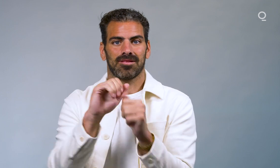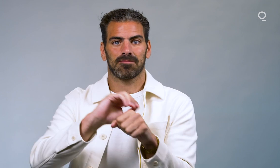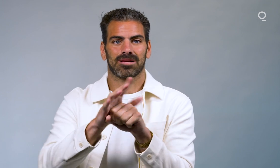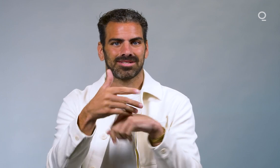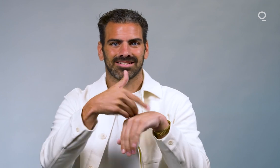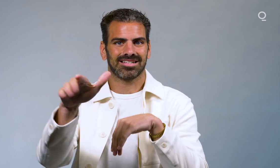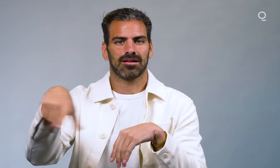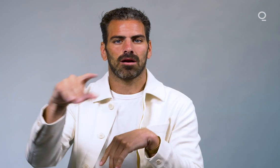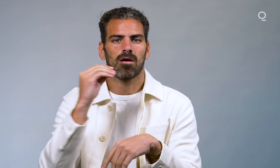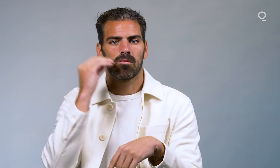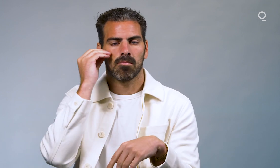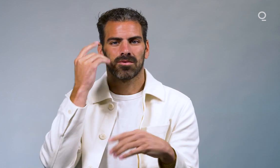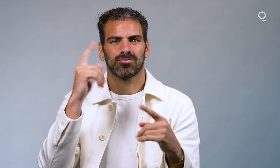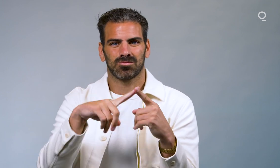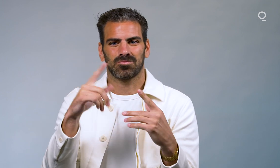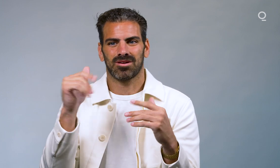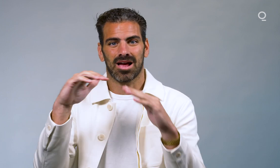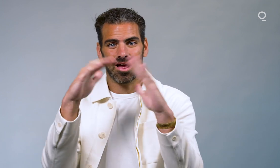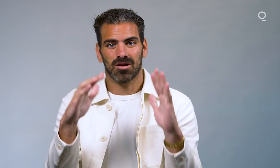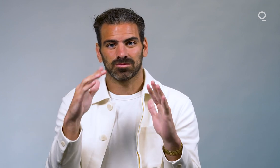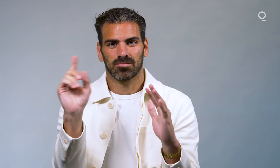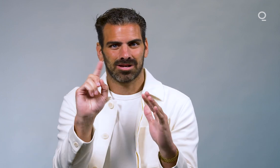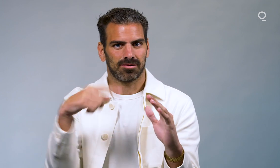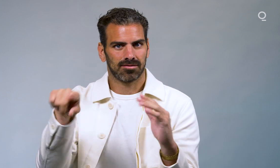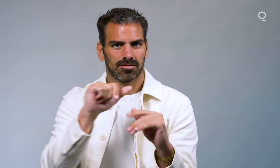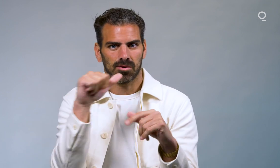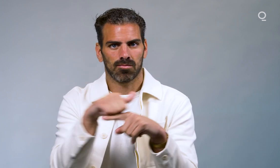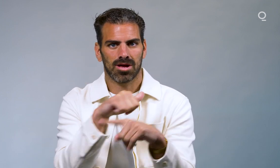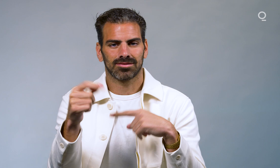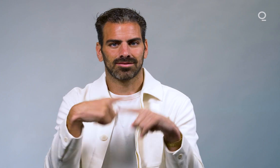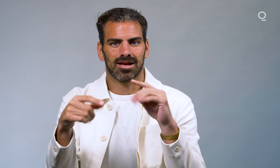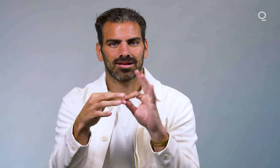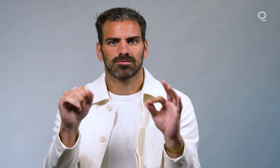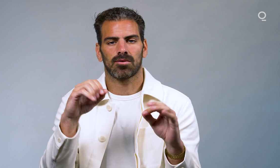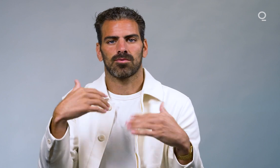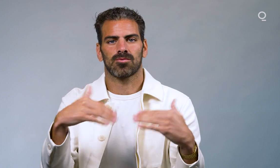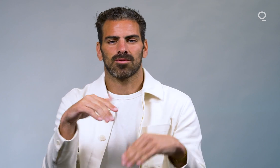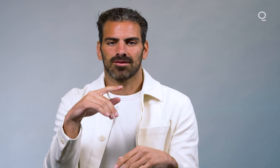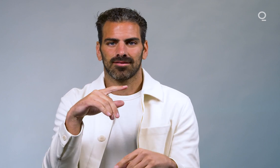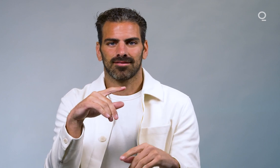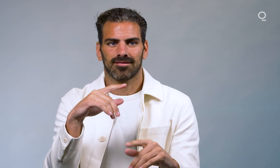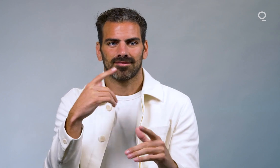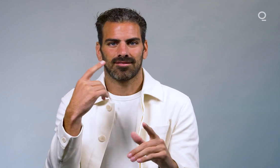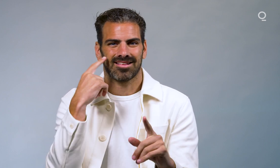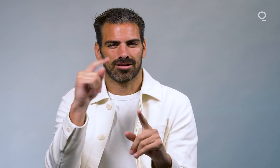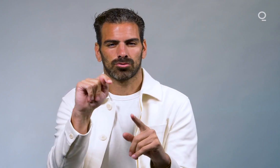their role models, but also the ability to socialize. Having to send those children home to a place where they couldn't practice sign